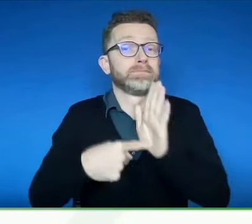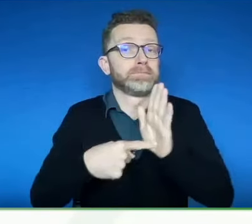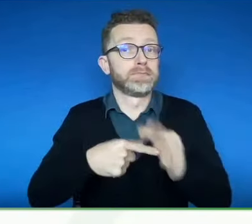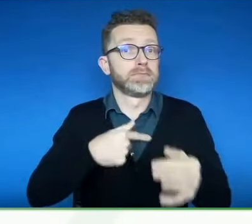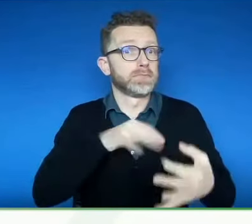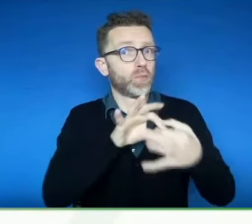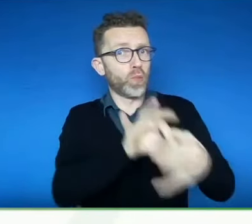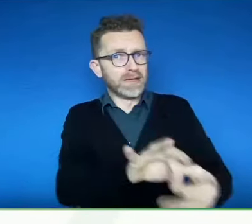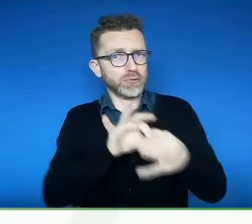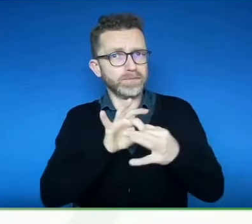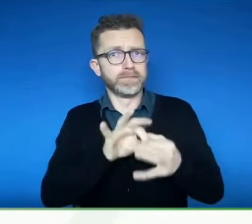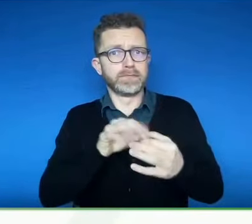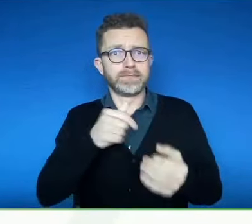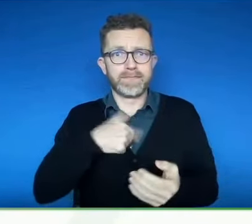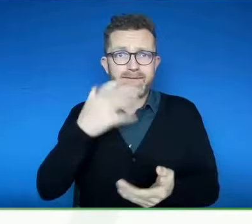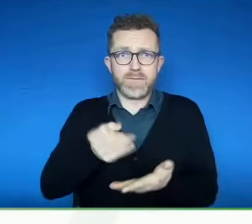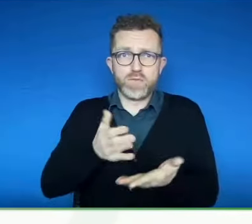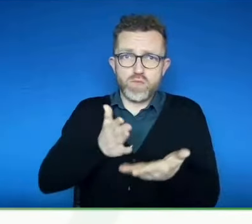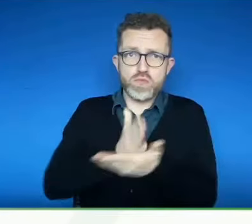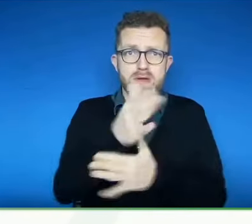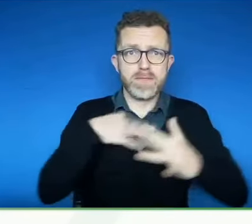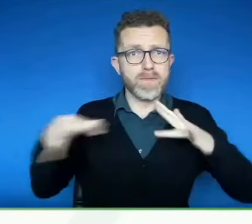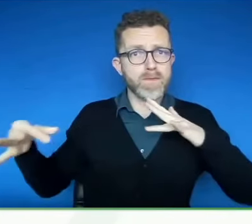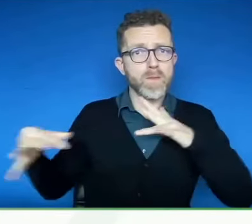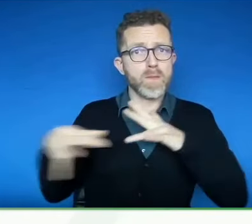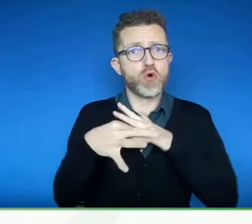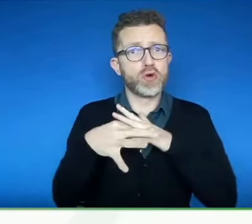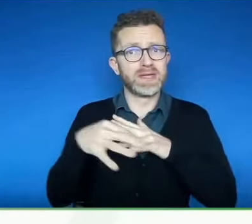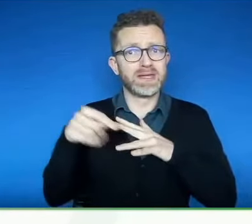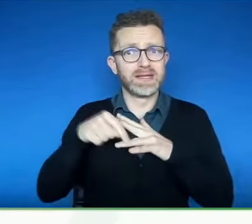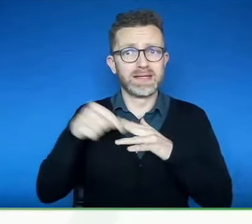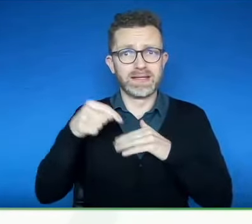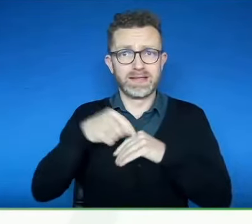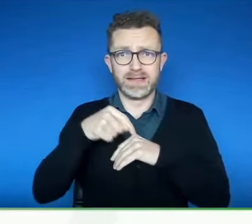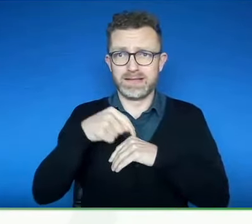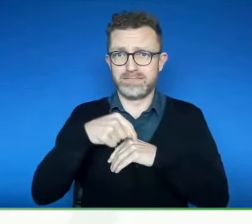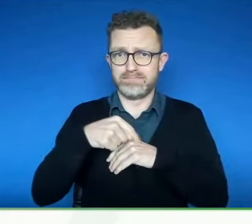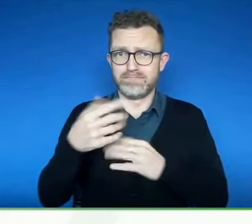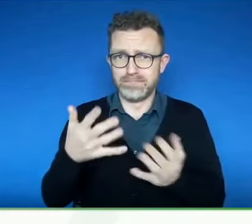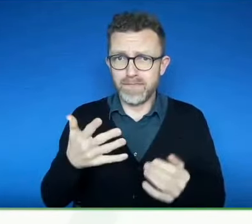The second area is focused on opportunities and equality of employment.